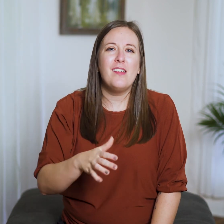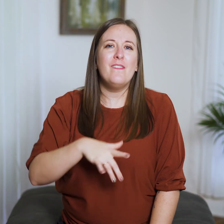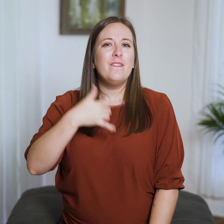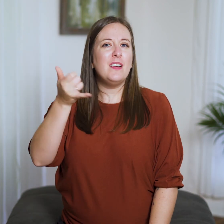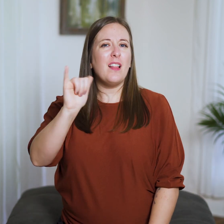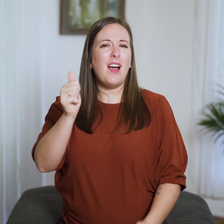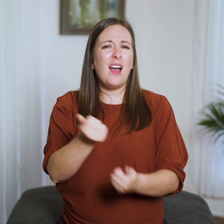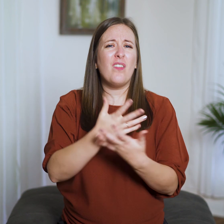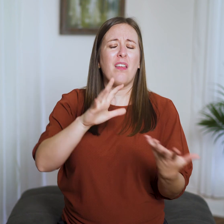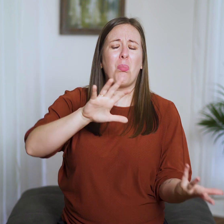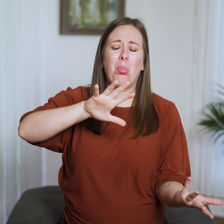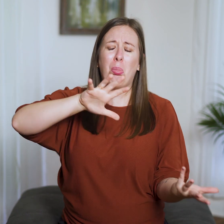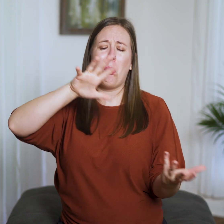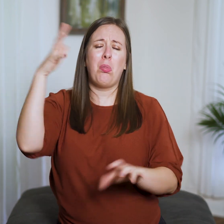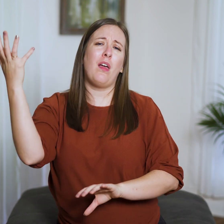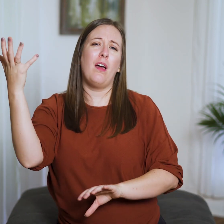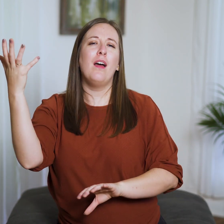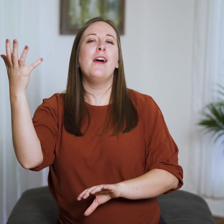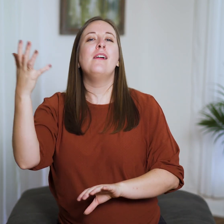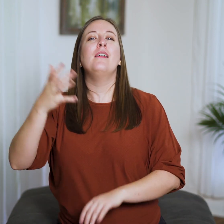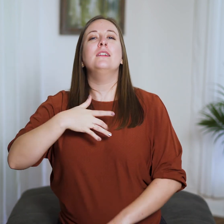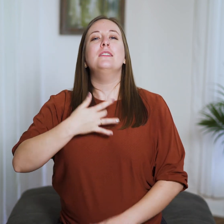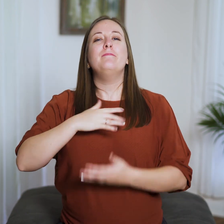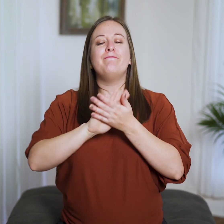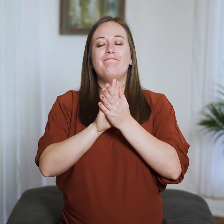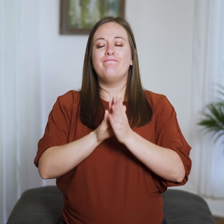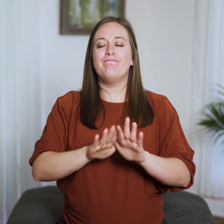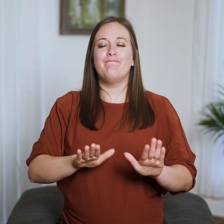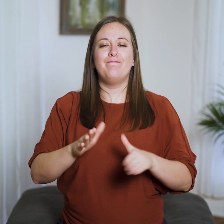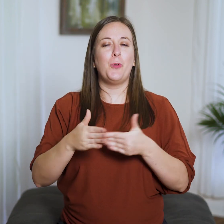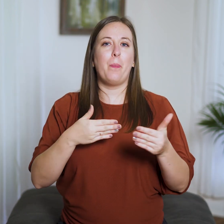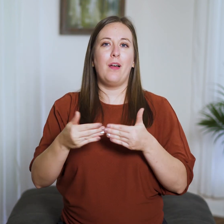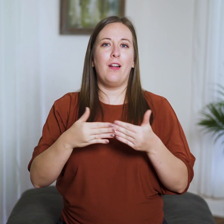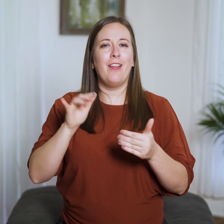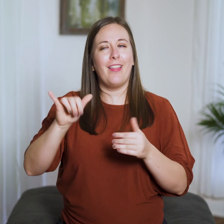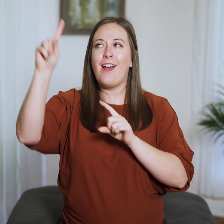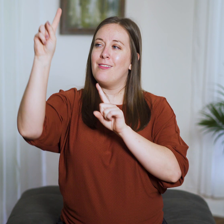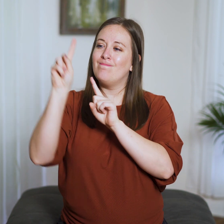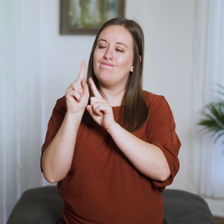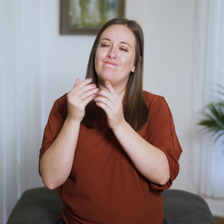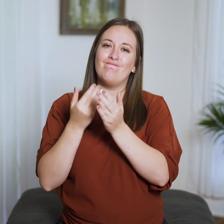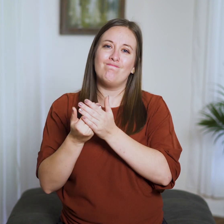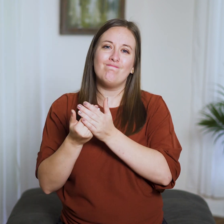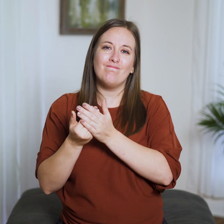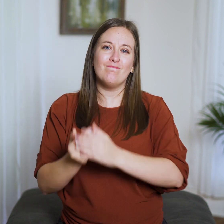It may just be a sense of peace when things are chaotic,